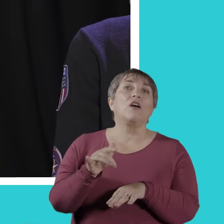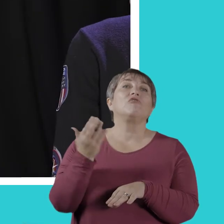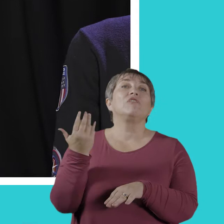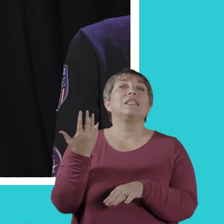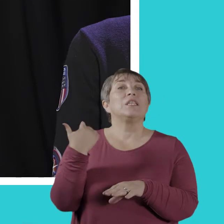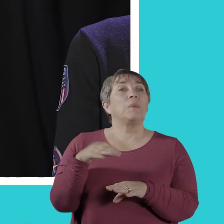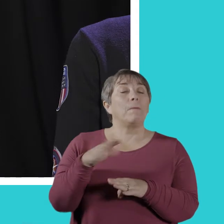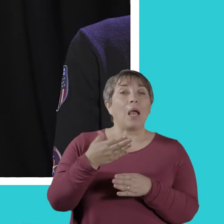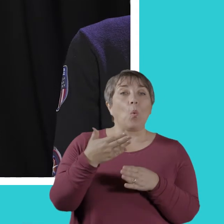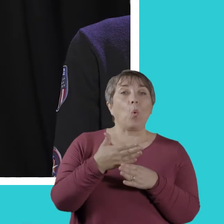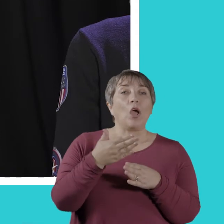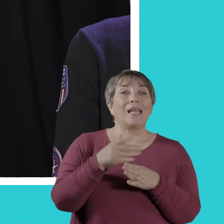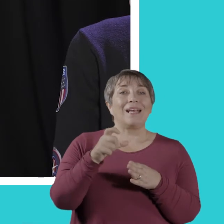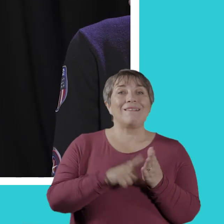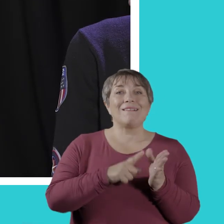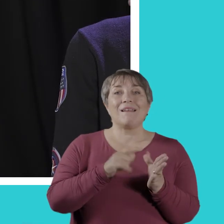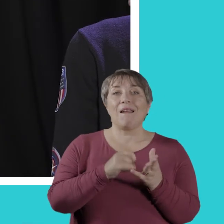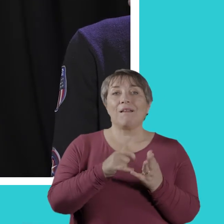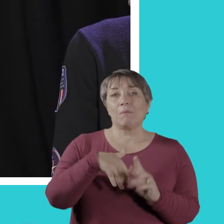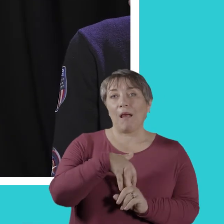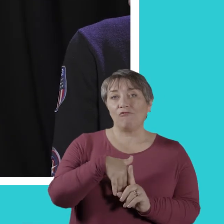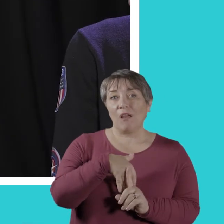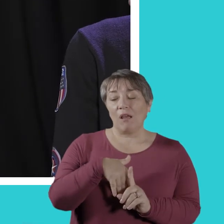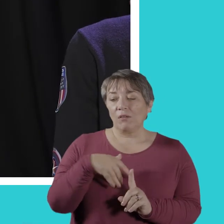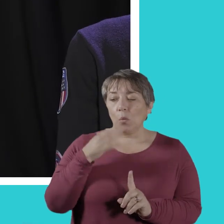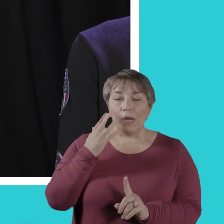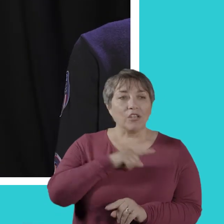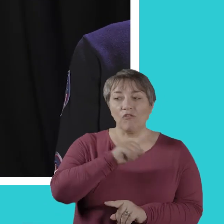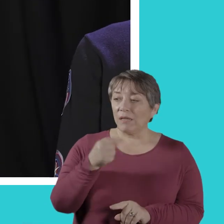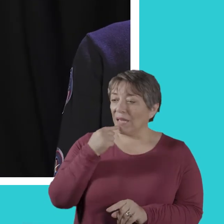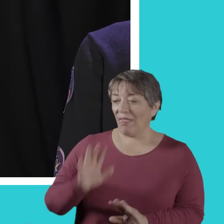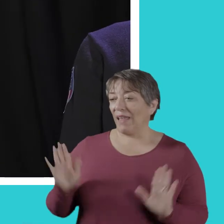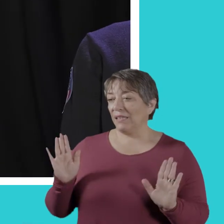When I turn around and say this is what it is for you to then respond is oh you're getting upset